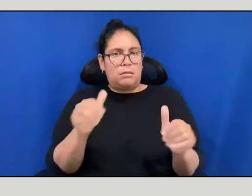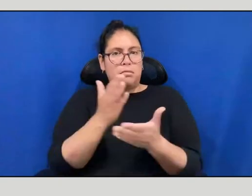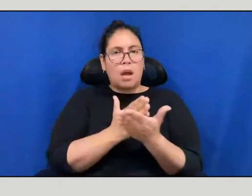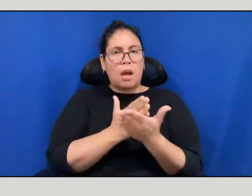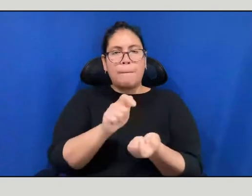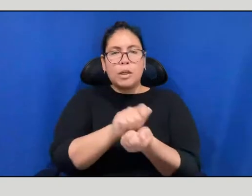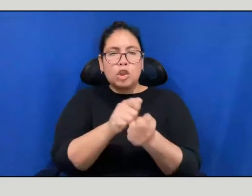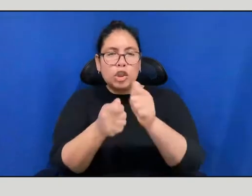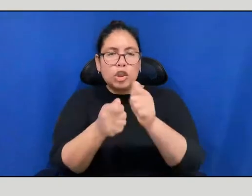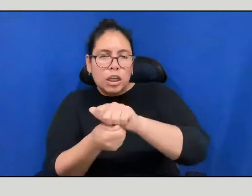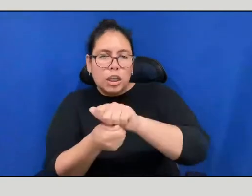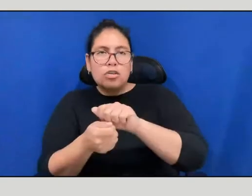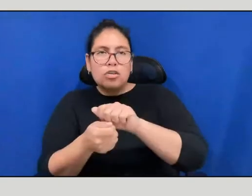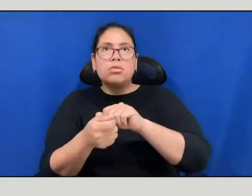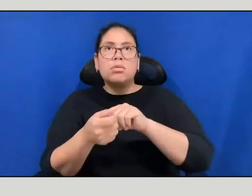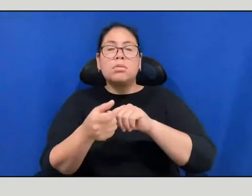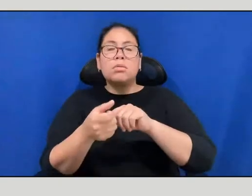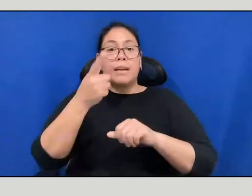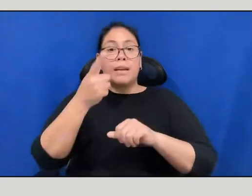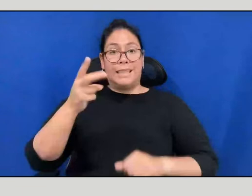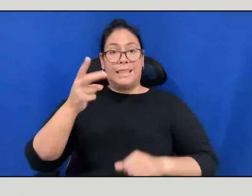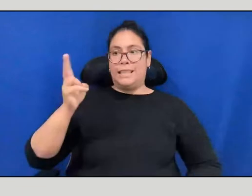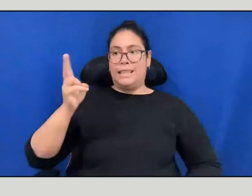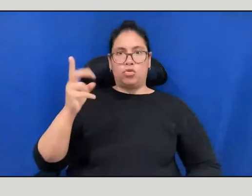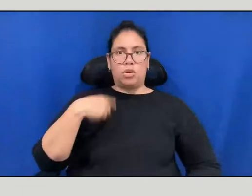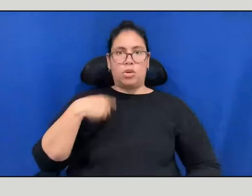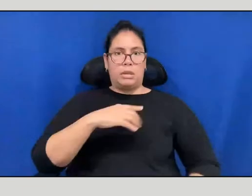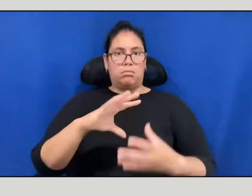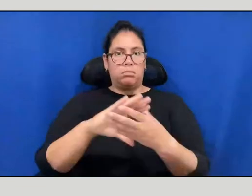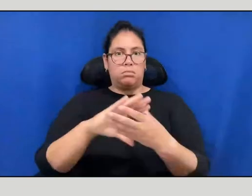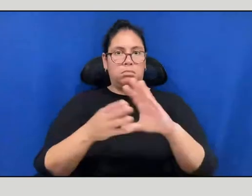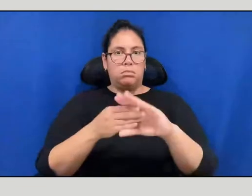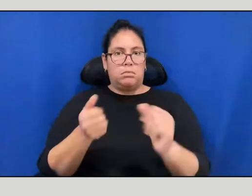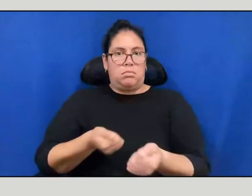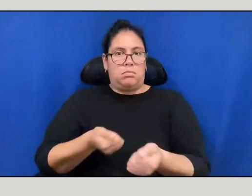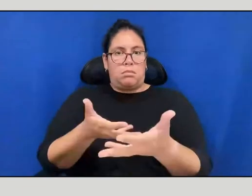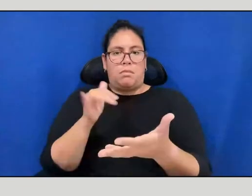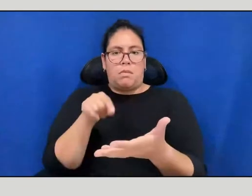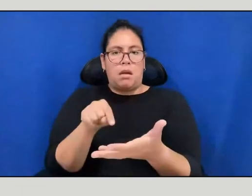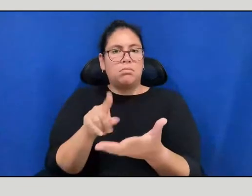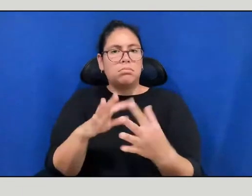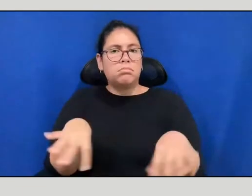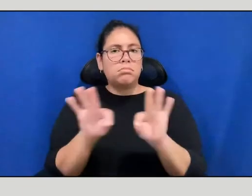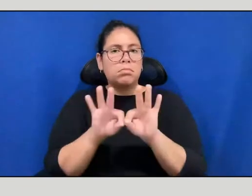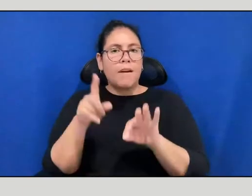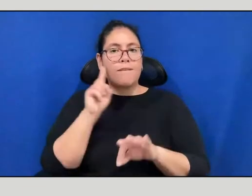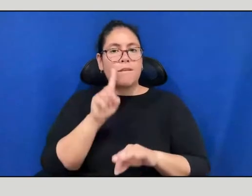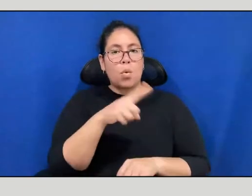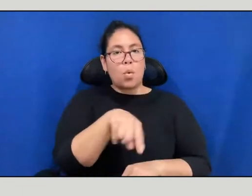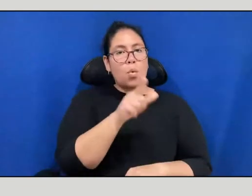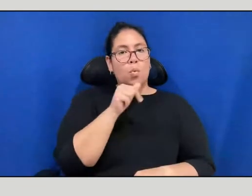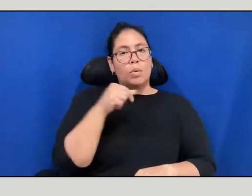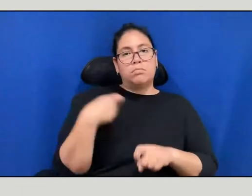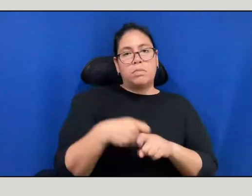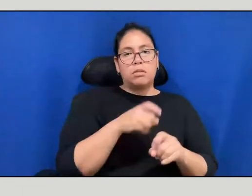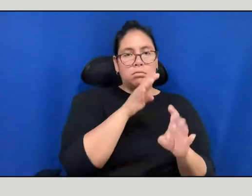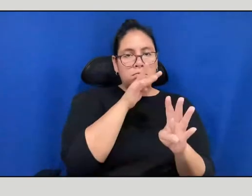that we are telling is just as relevant to a Spanish-speaking audience as it is to an English-speaking one,